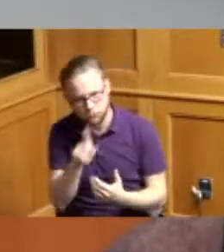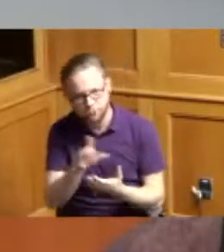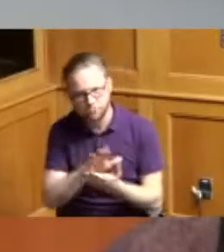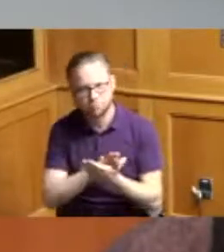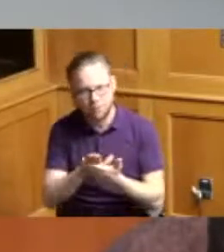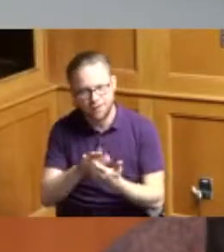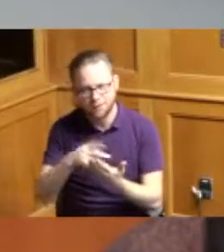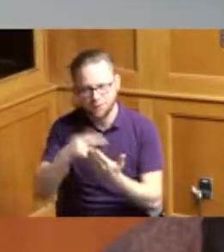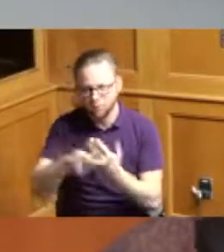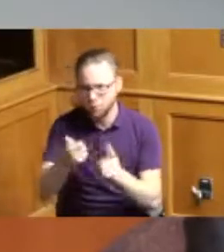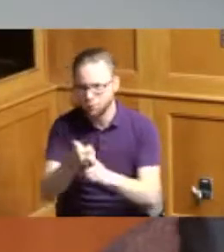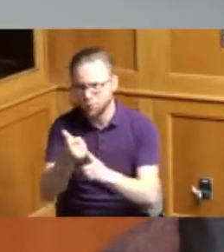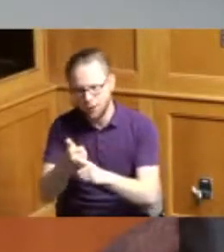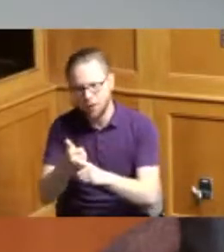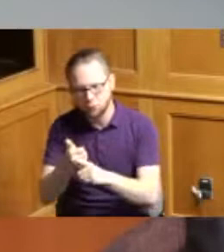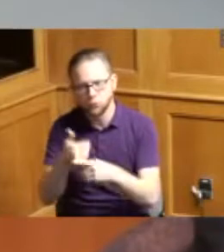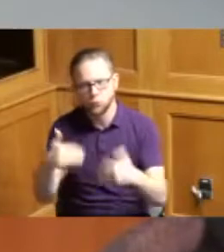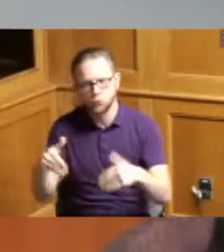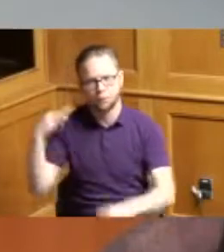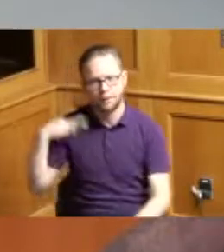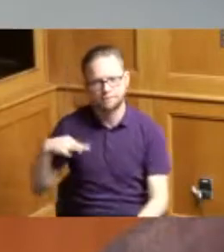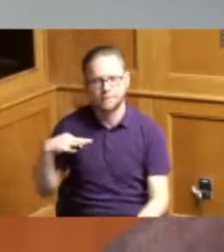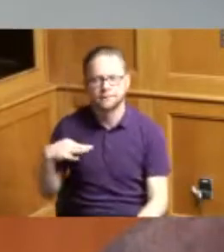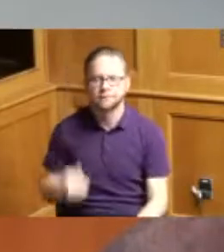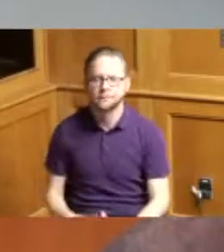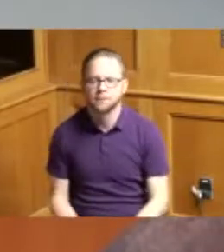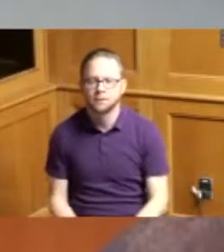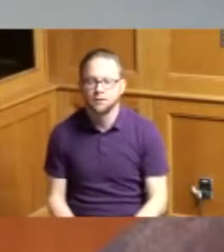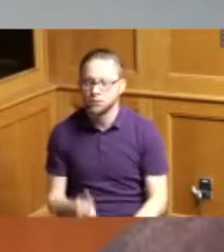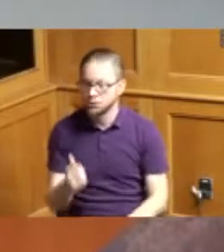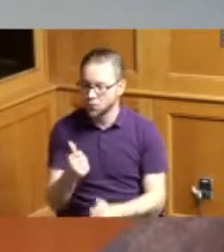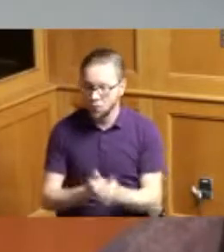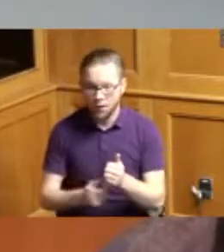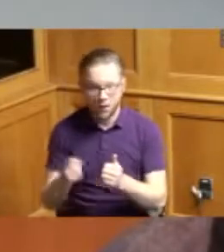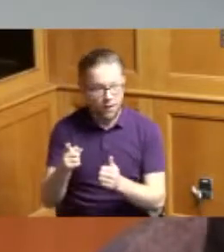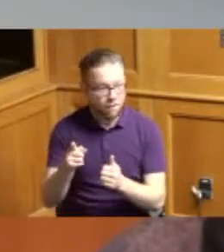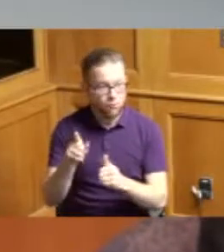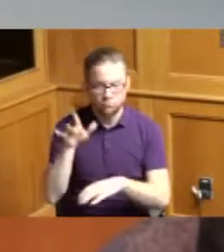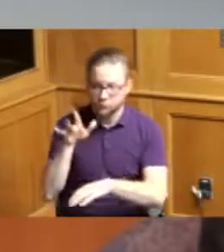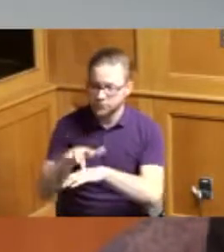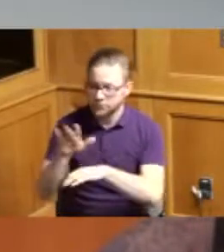is worthy and from my understanding everybody that went out to your fair city and your fair